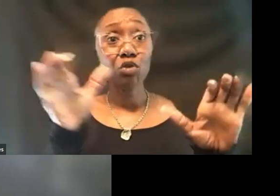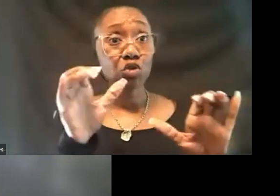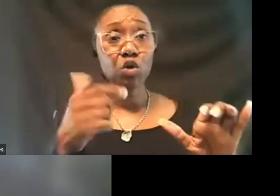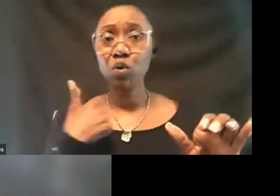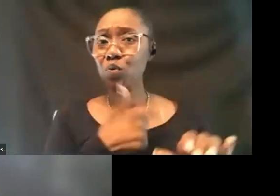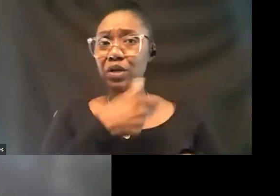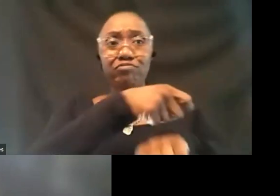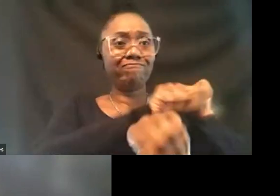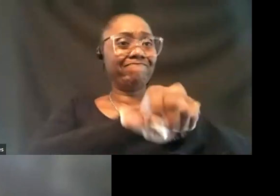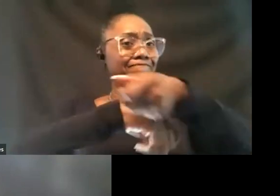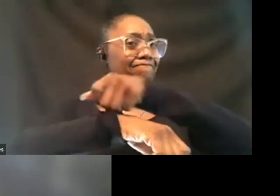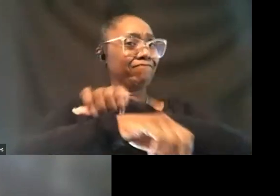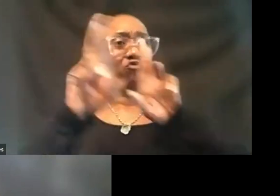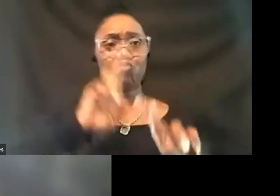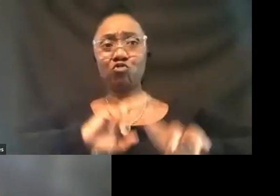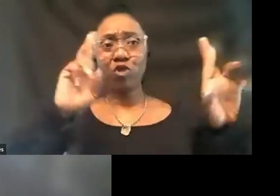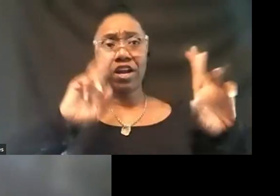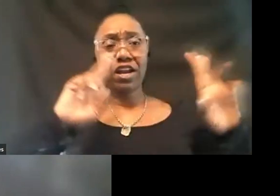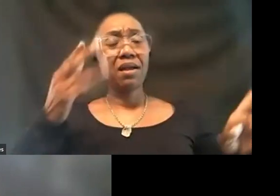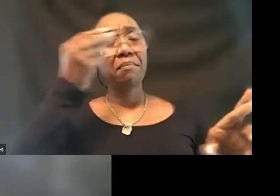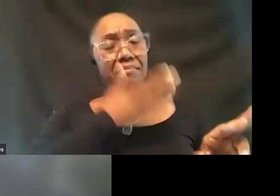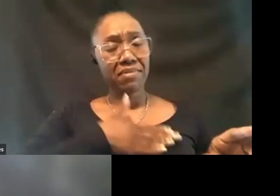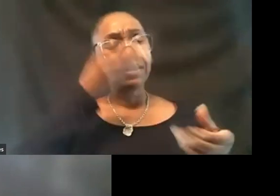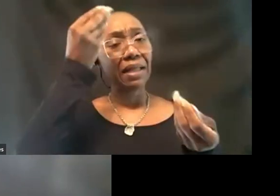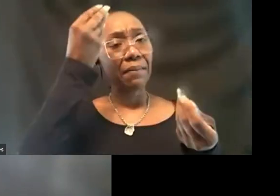Please let me know how we can help with any of your efforts.